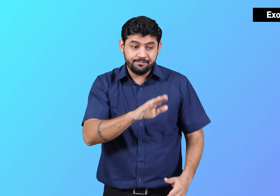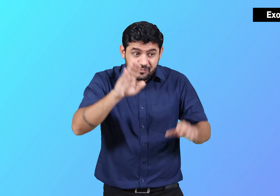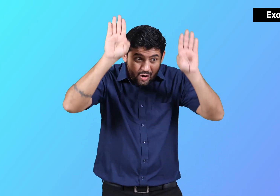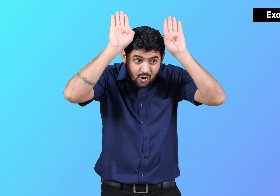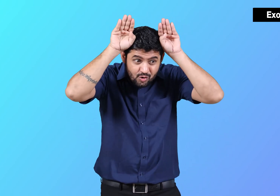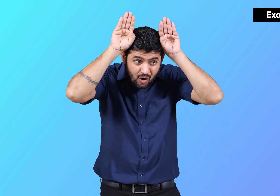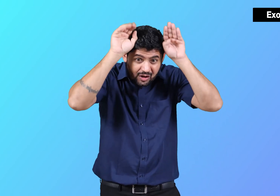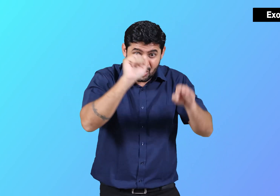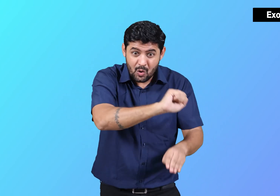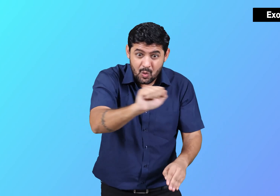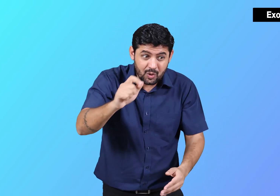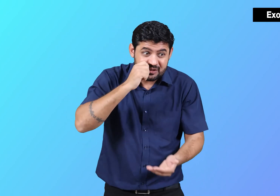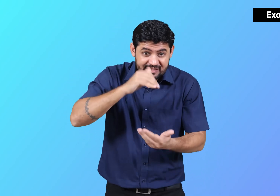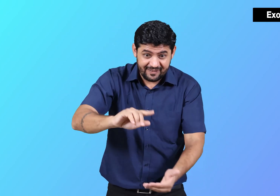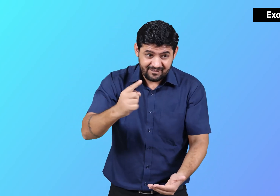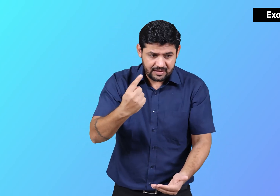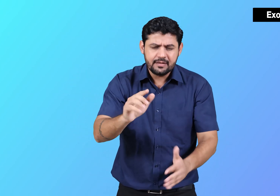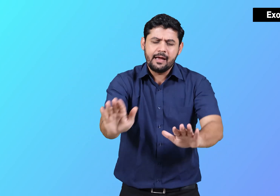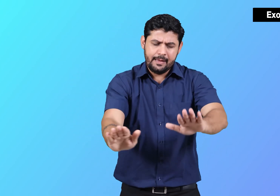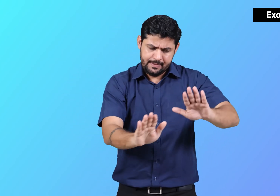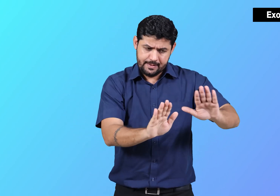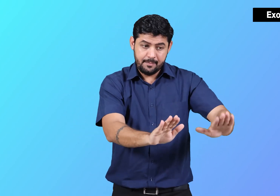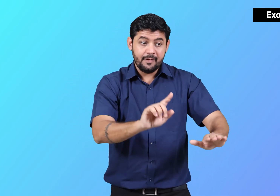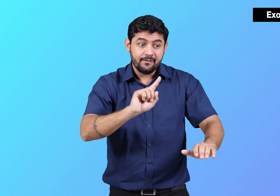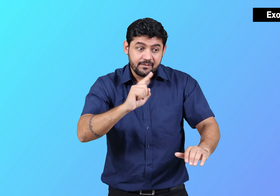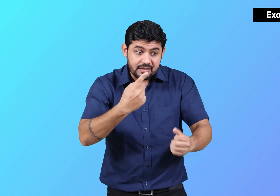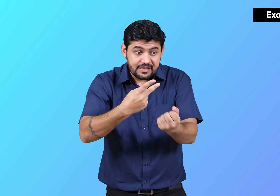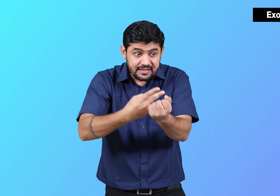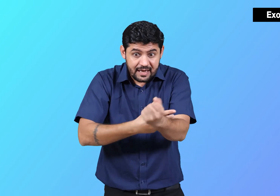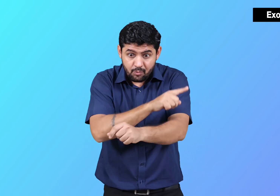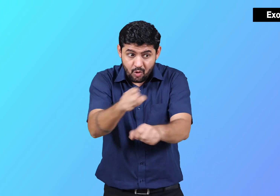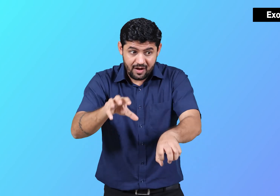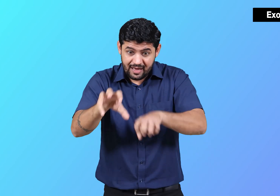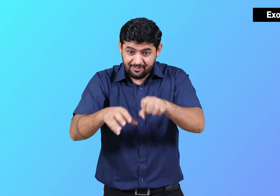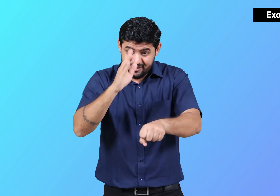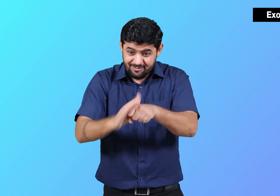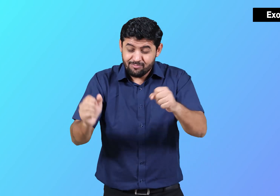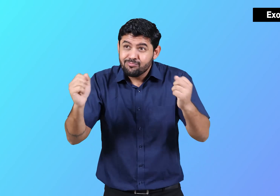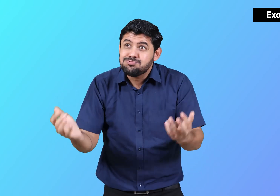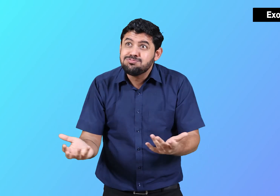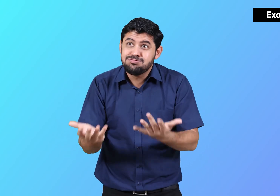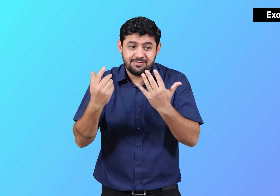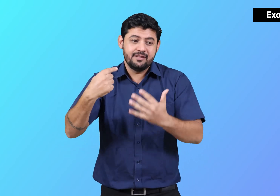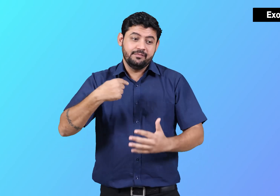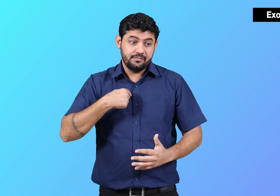You may keep a firstborn donkey if you buy it back from the LORD by offering a lamb.